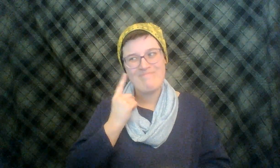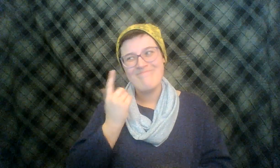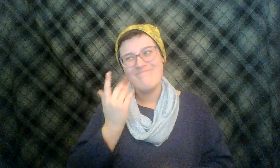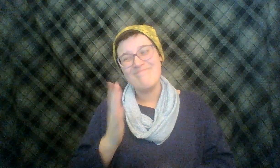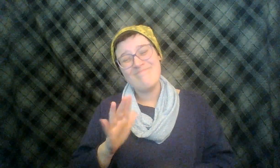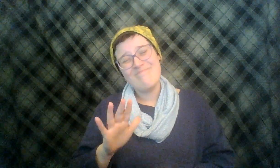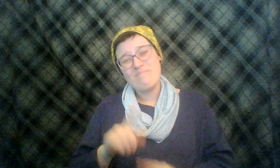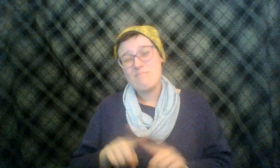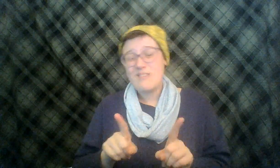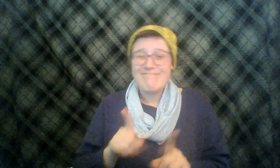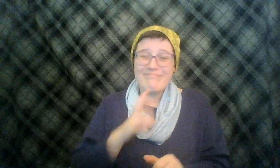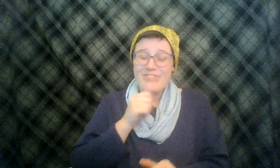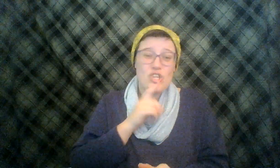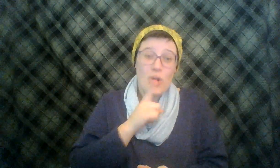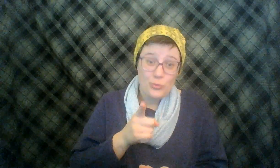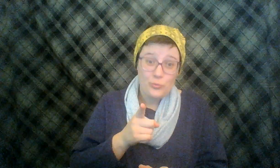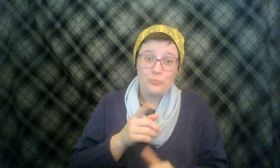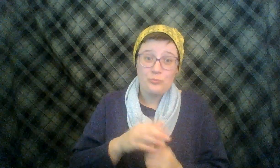only that’s not actually true.